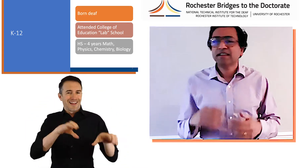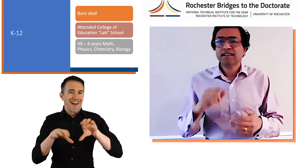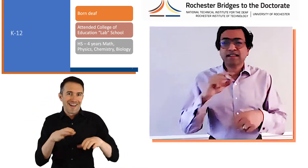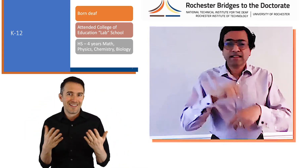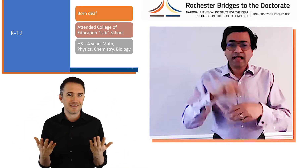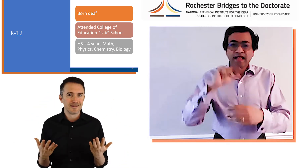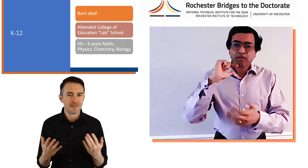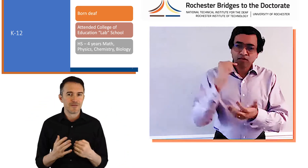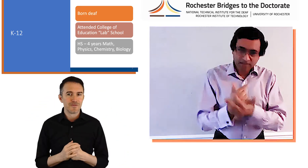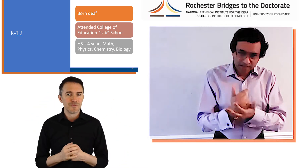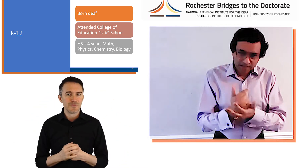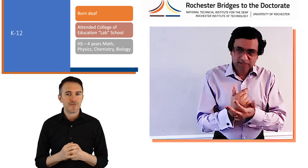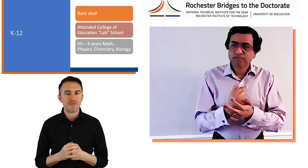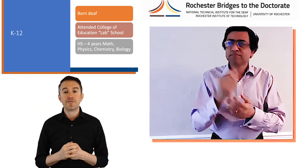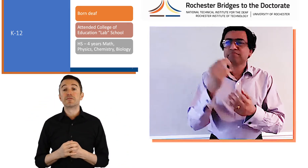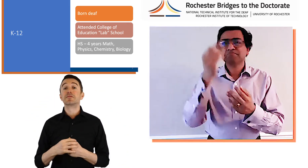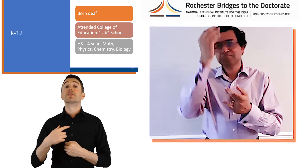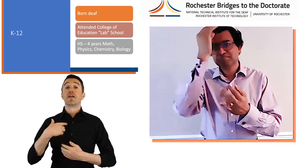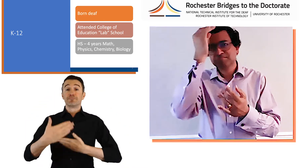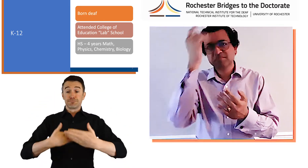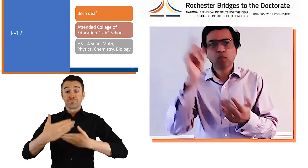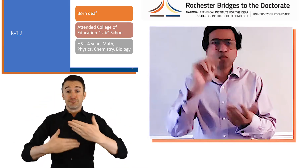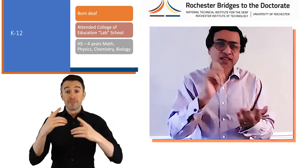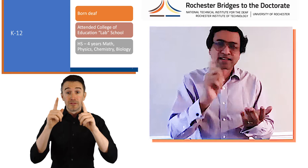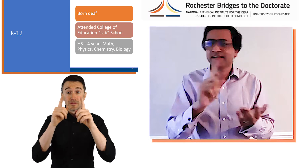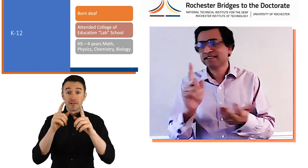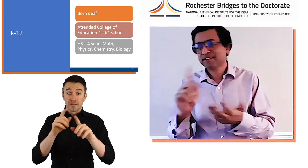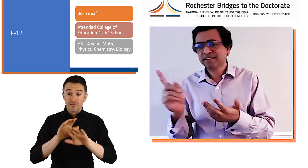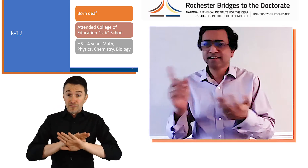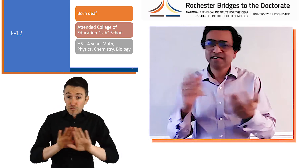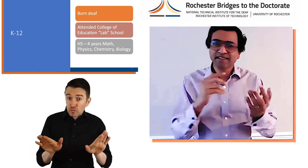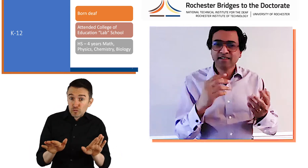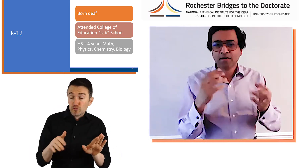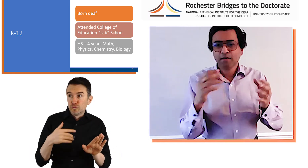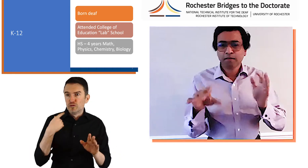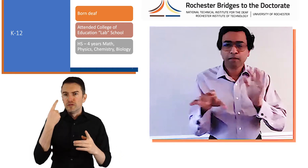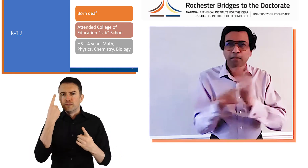And then after I graduated, I wasn't sure exactly where to go,